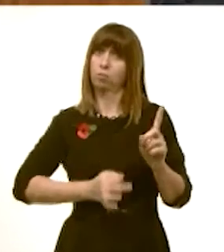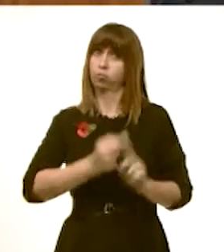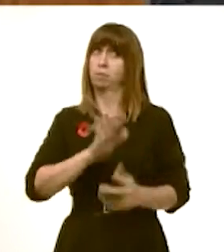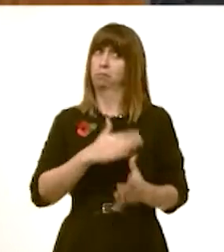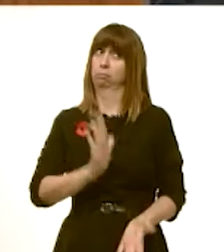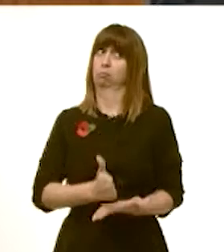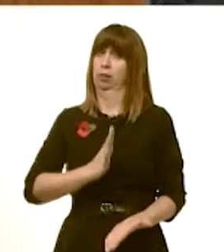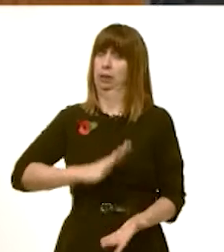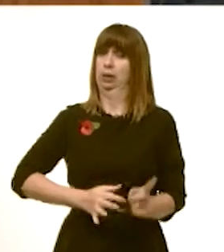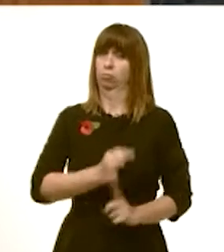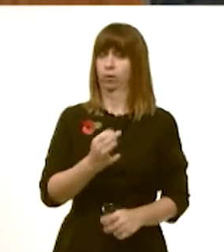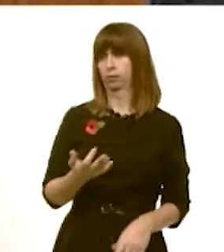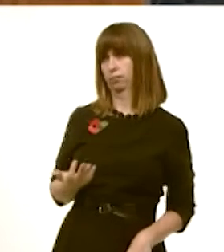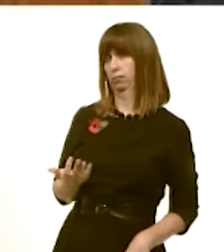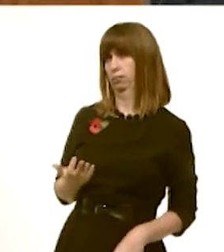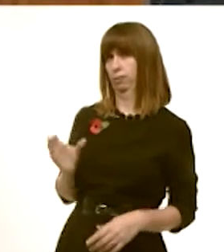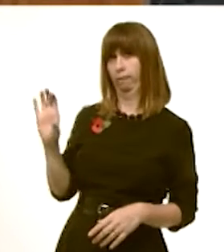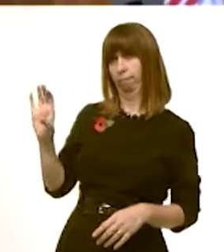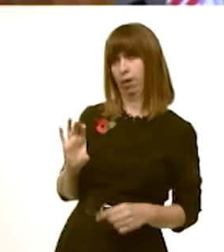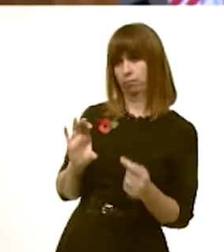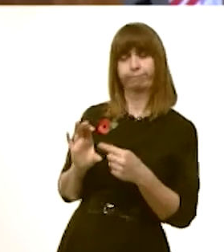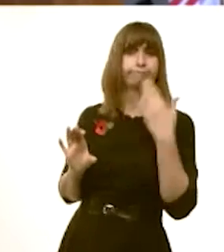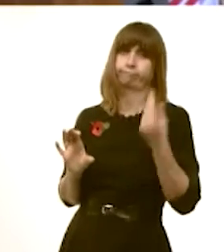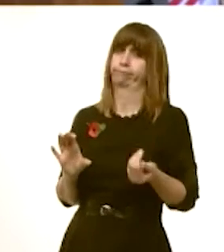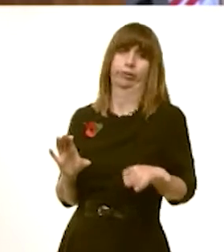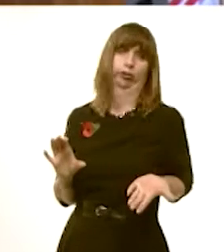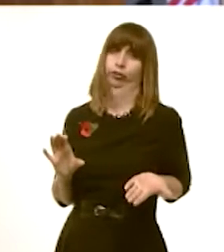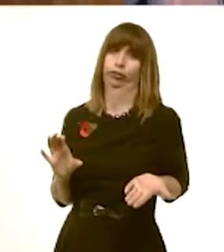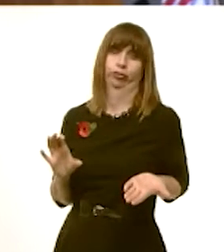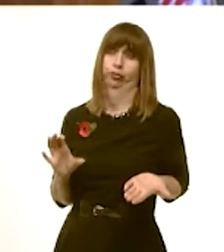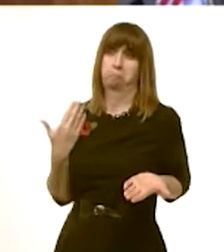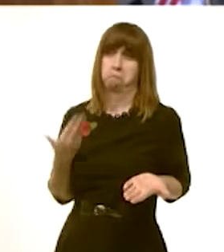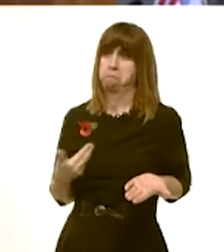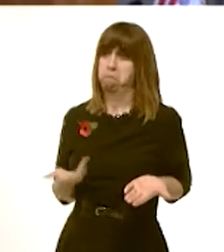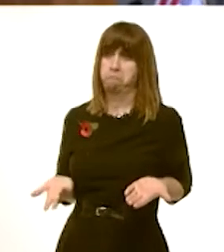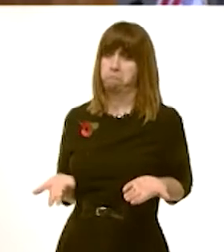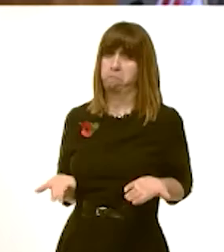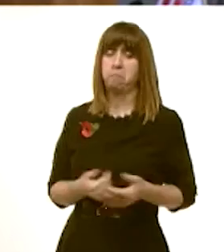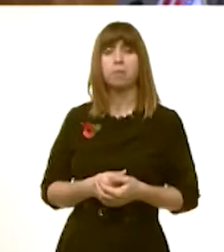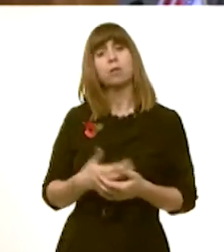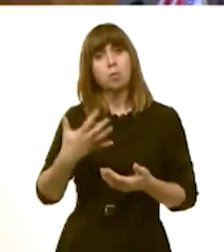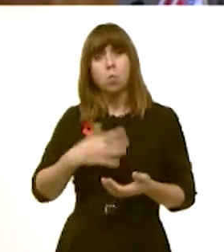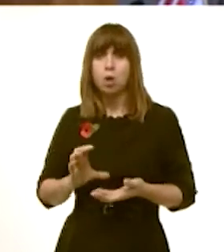Iím not aware of what the funding will be at this moment in time. We want to invest more in our rail network.